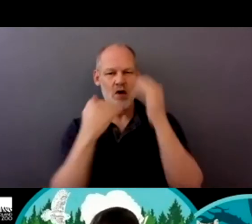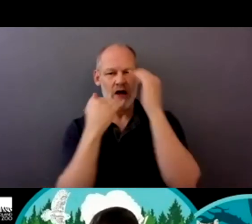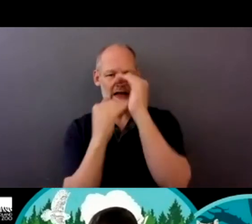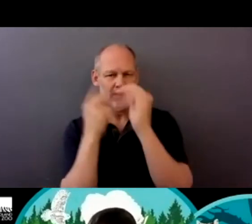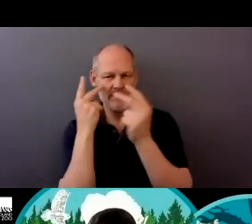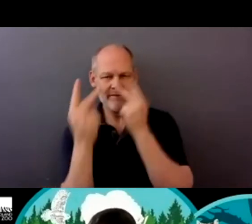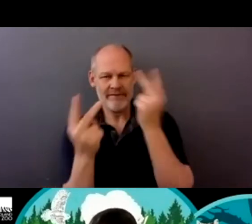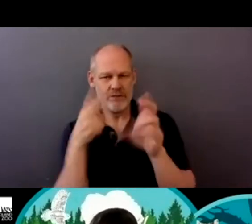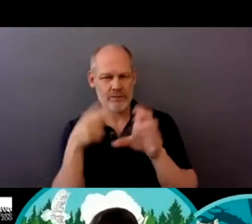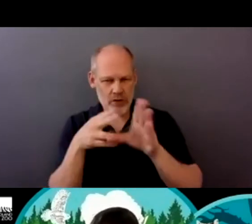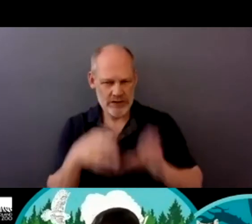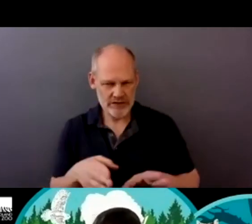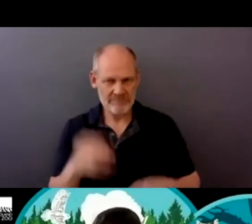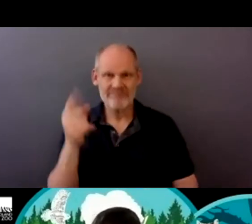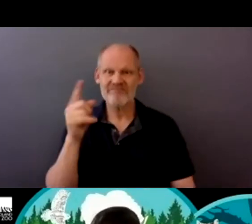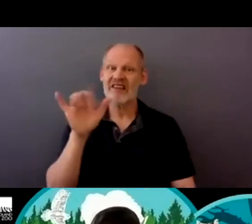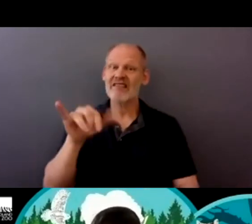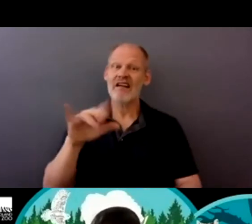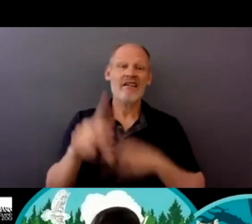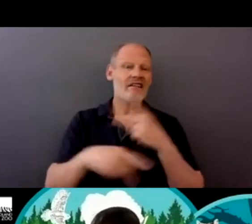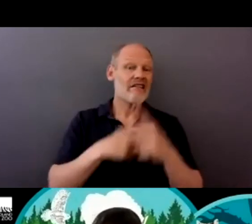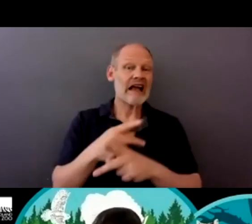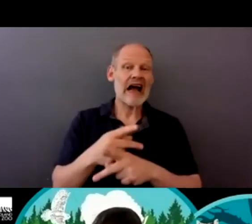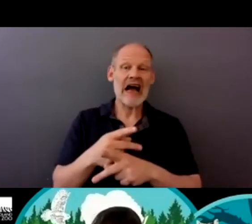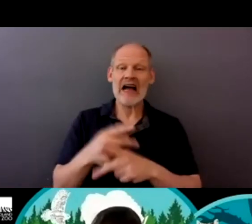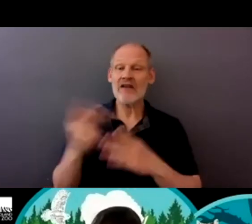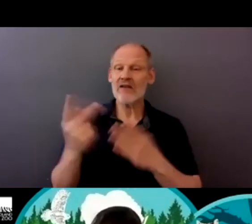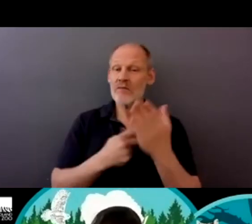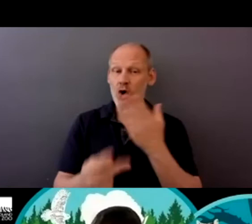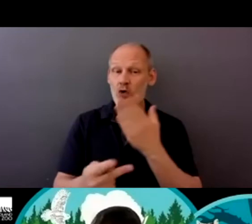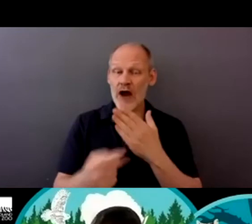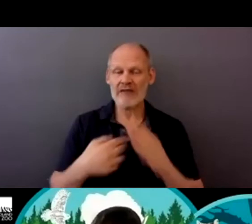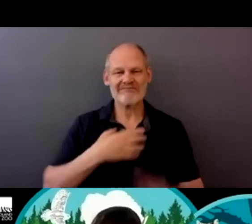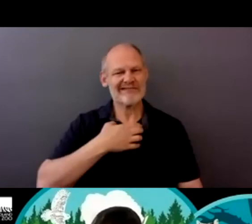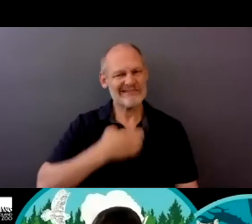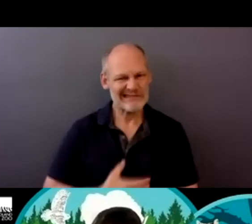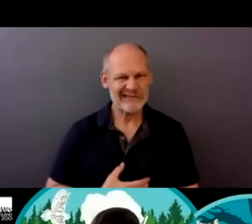history student so it's so wonderful that it was created with accessibility in mind.